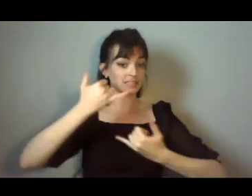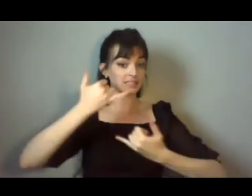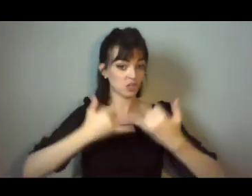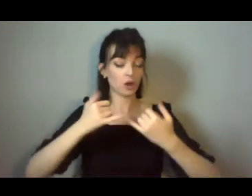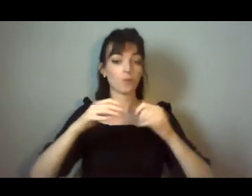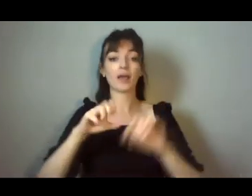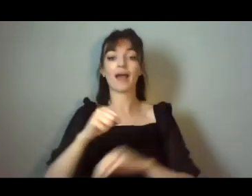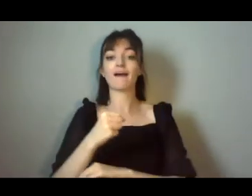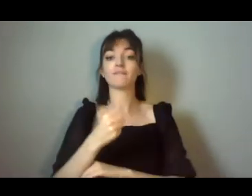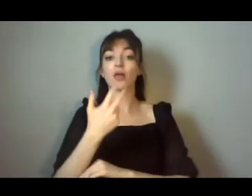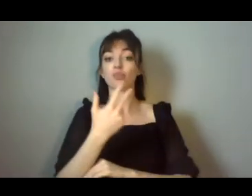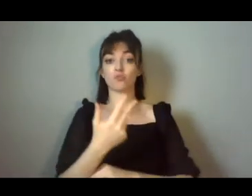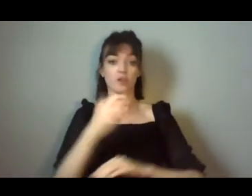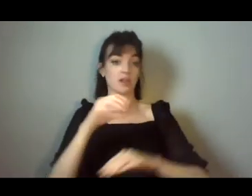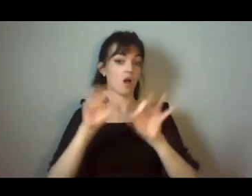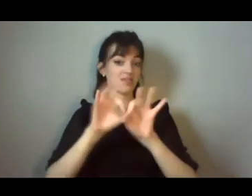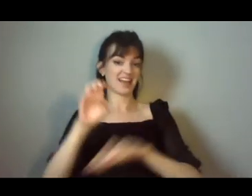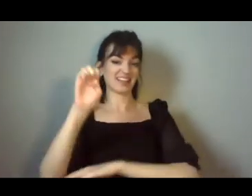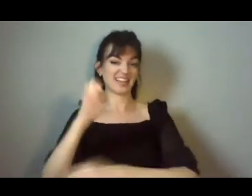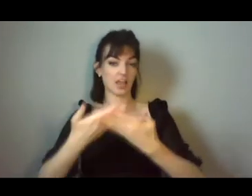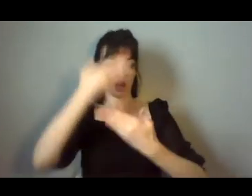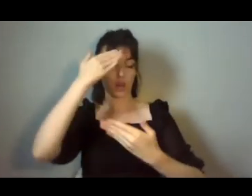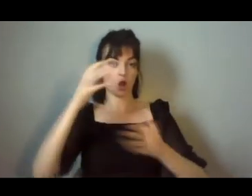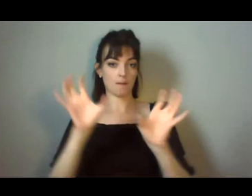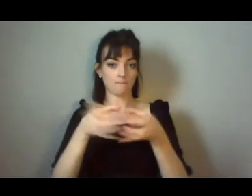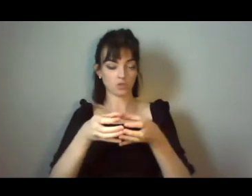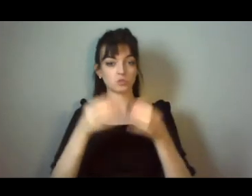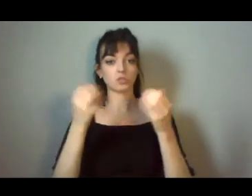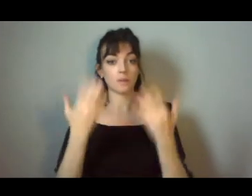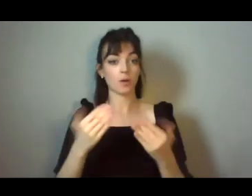learning modules that are in train at the moment, one on supporting decision making,